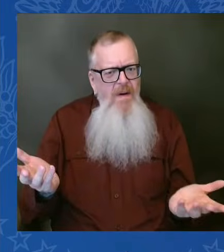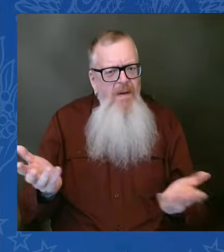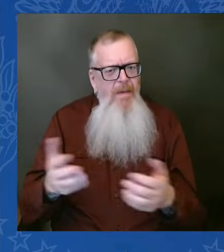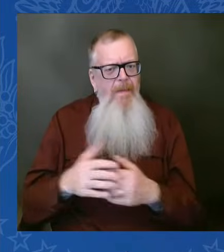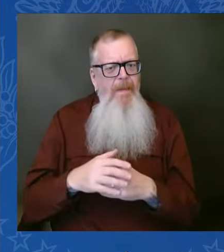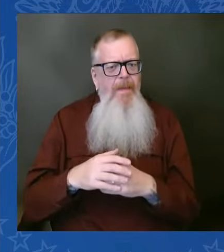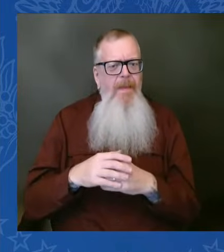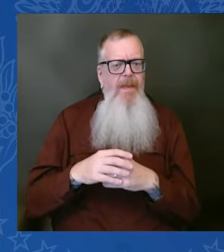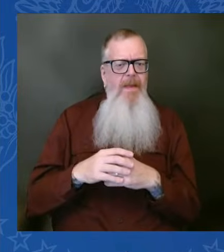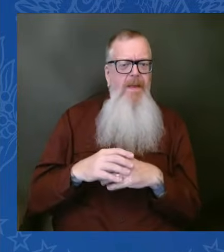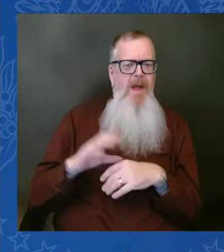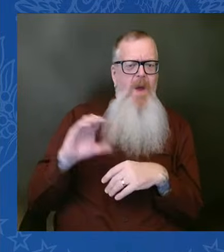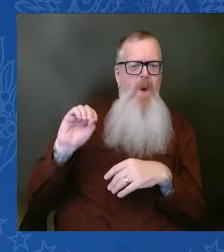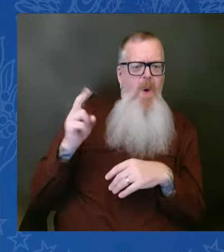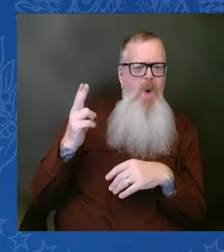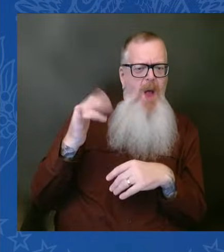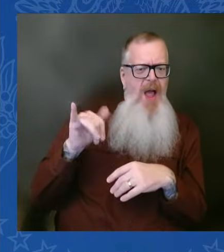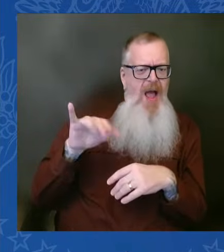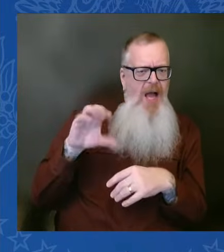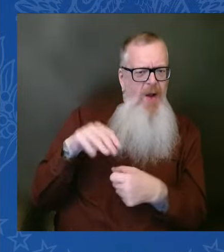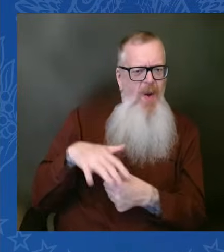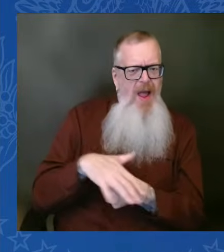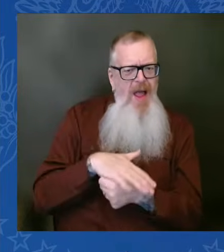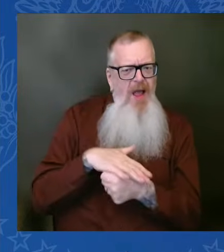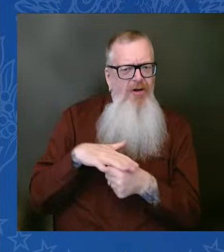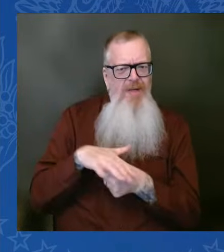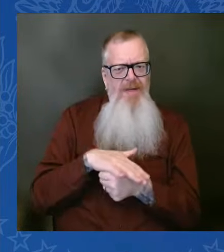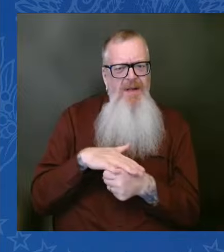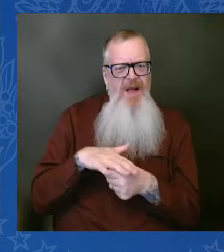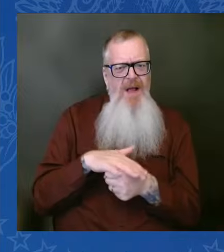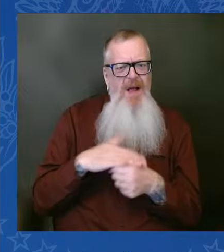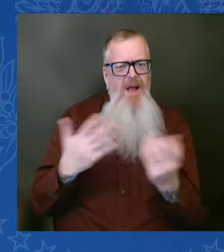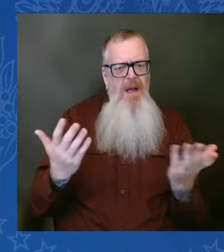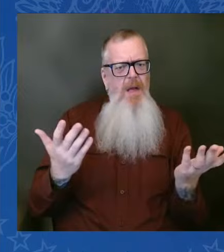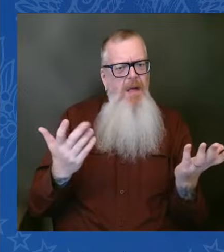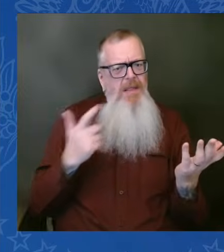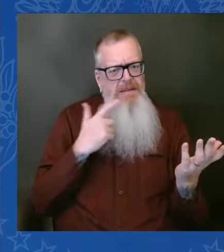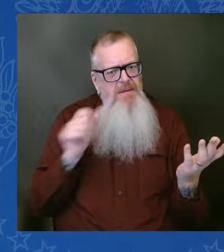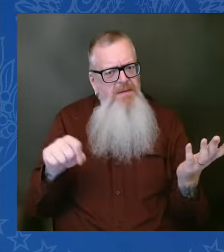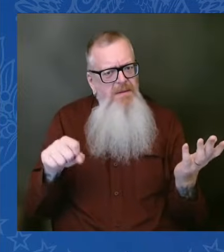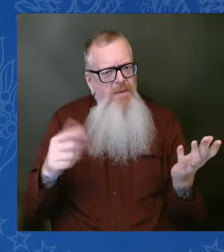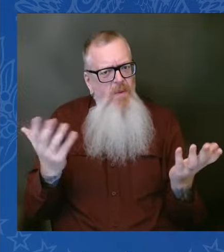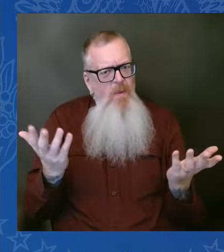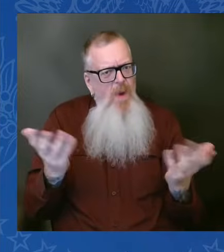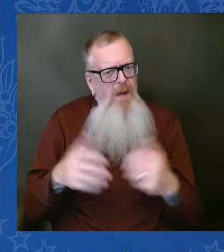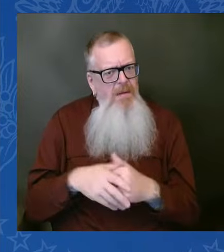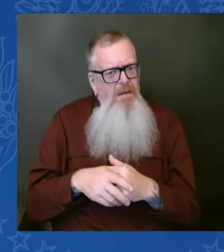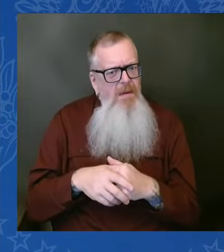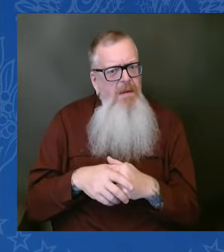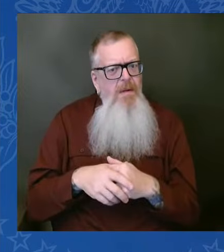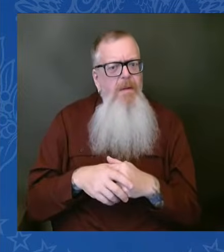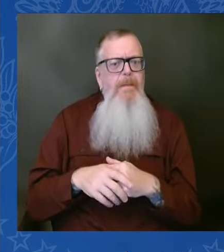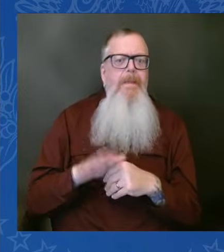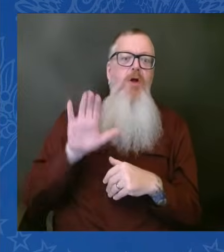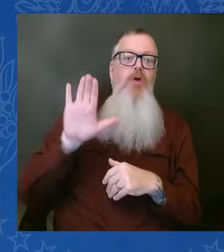He said, “Because you have the most capable workers in the world, and it’s the safest place in the world for me to make my investment.”